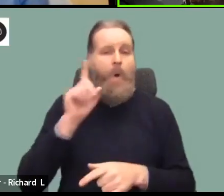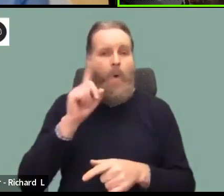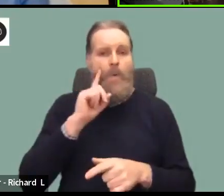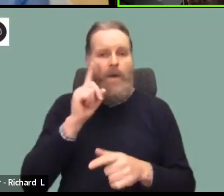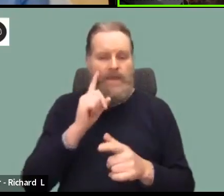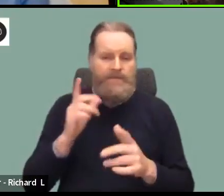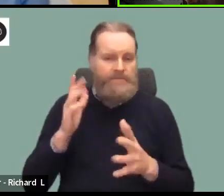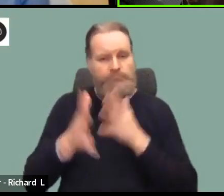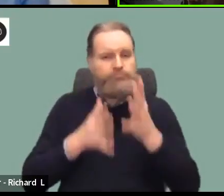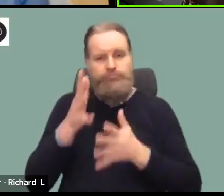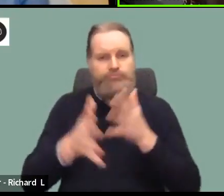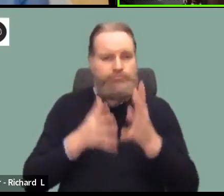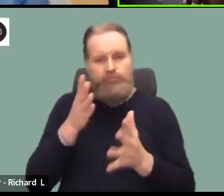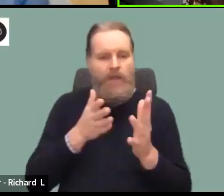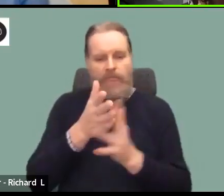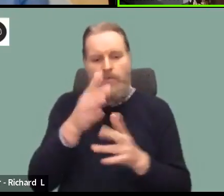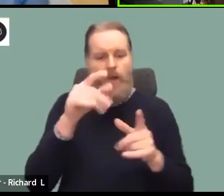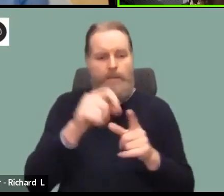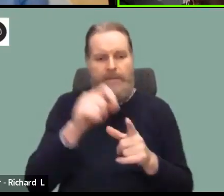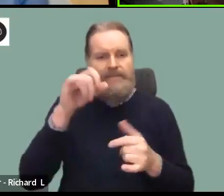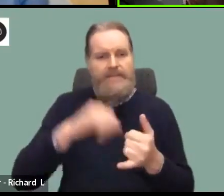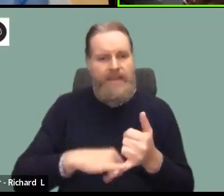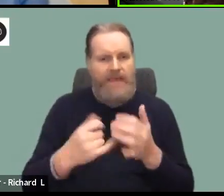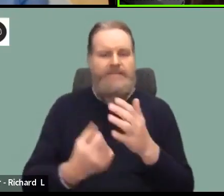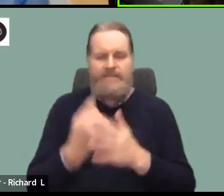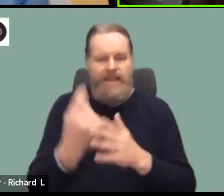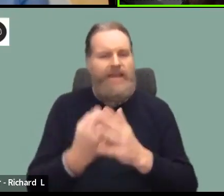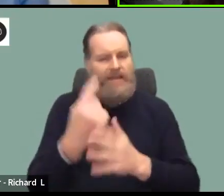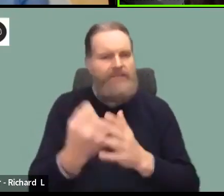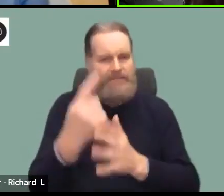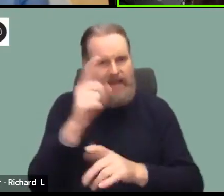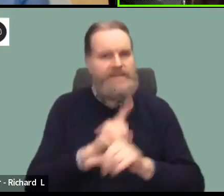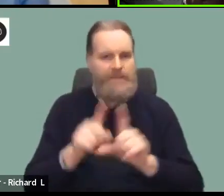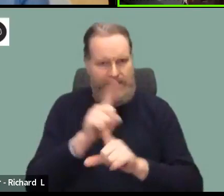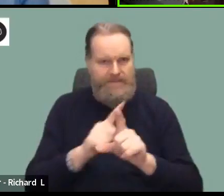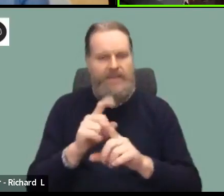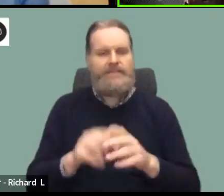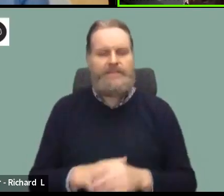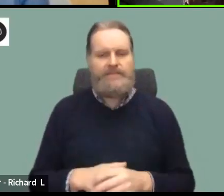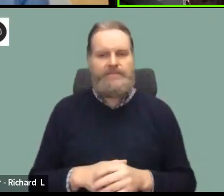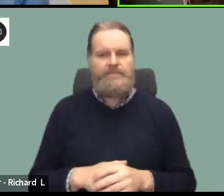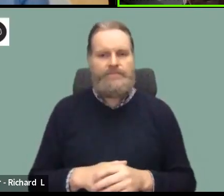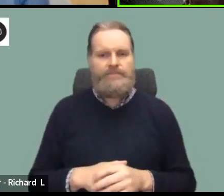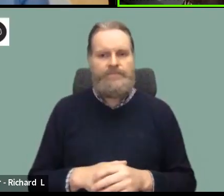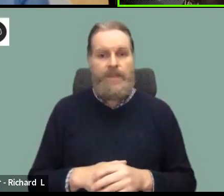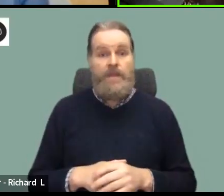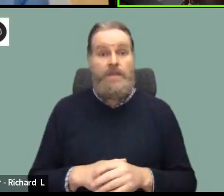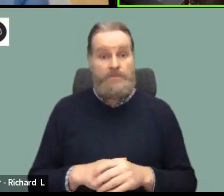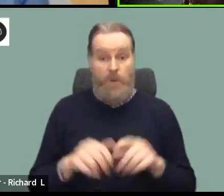our interpreter Richard you as always is trying to make the event is. accessed as Possible. . And in much . And in, much like you've done